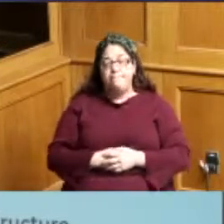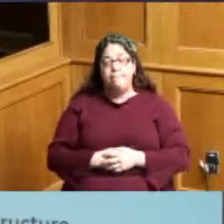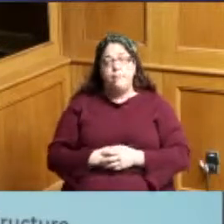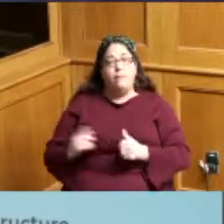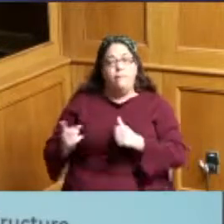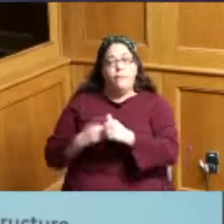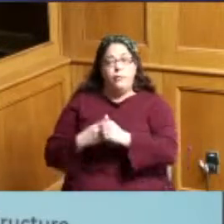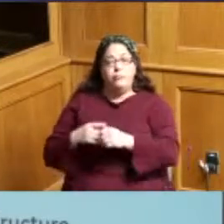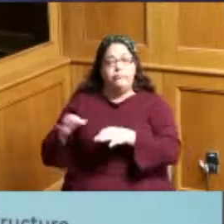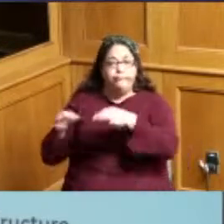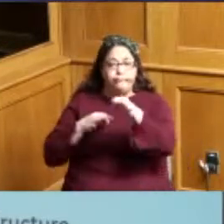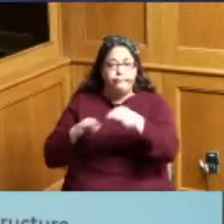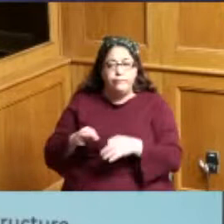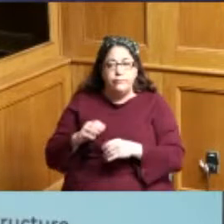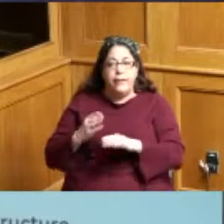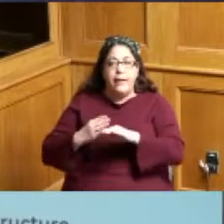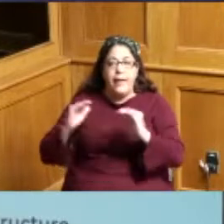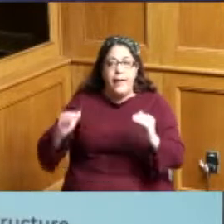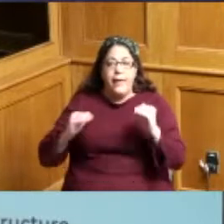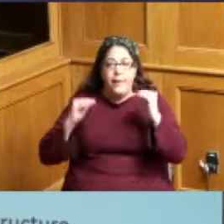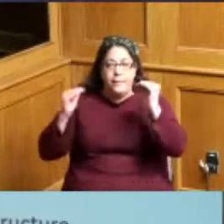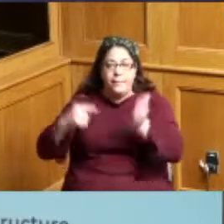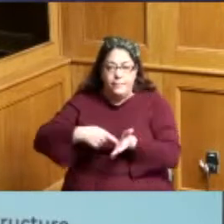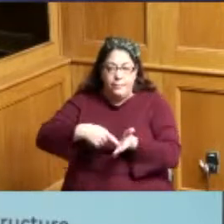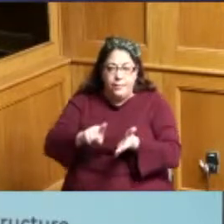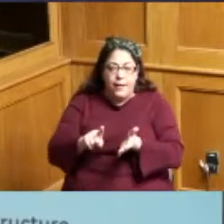is an enhanced MSD rate structure that may could include